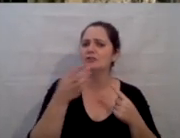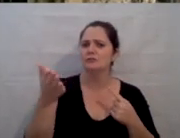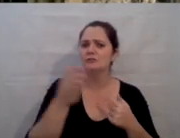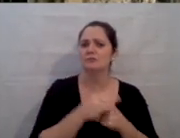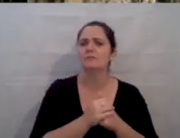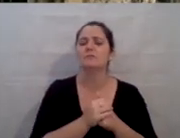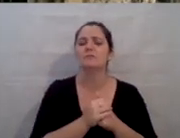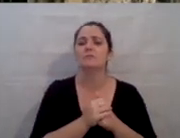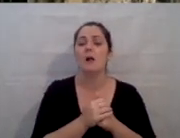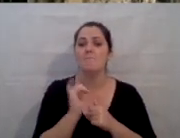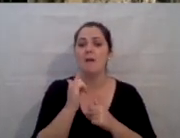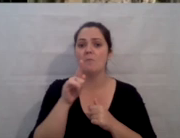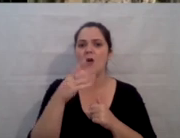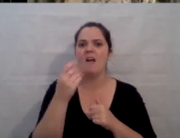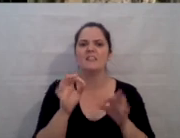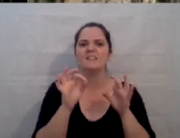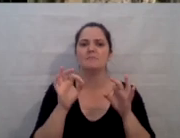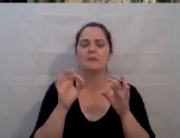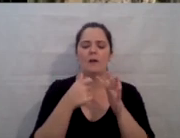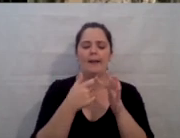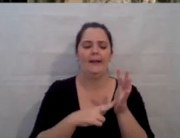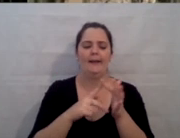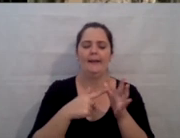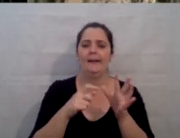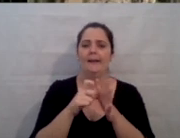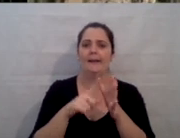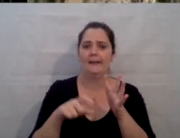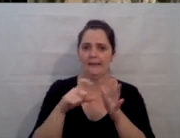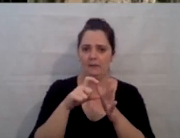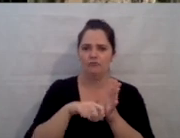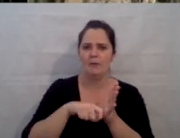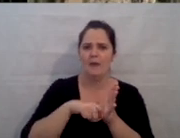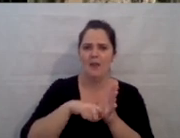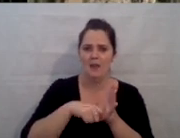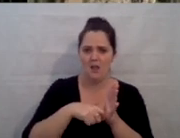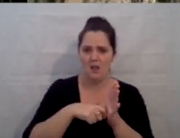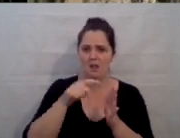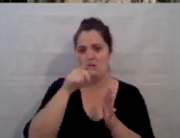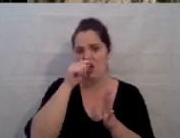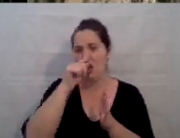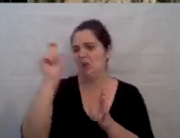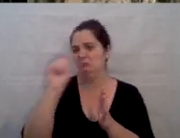a kneaded eraser or something like that, you can use it. But again, my hands getting a little grimy but I'm going to do the same thing